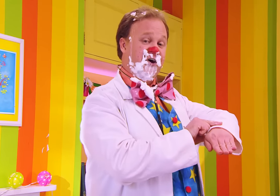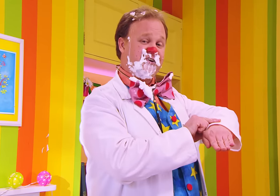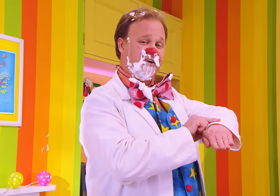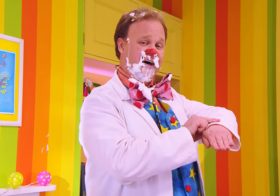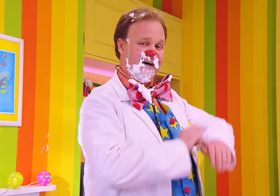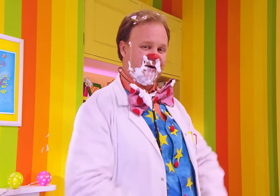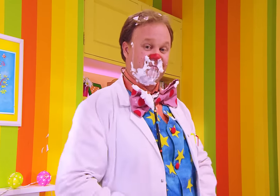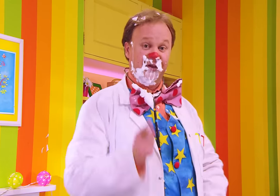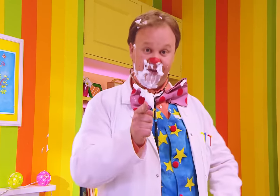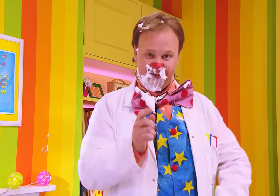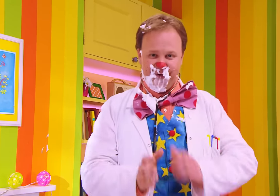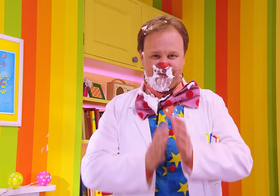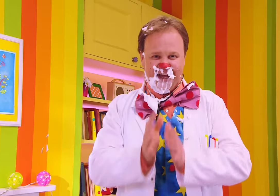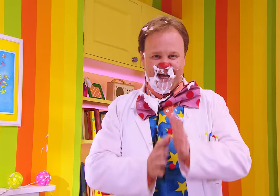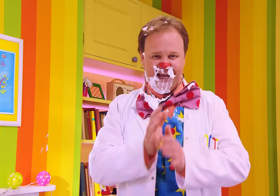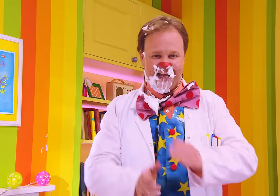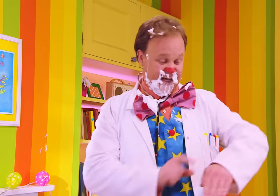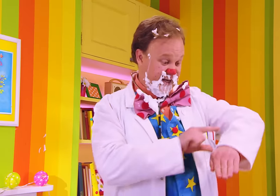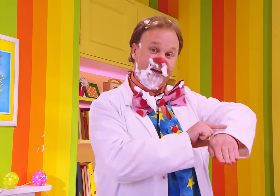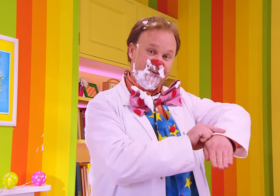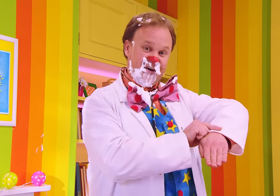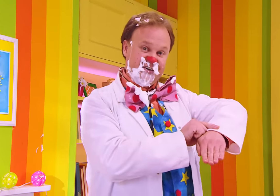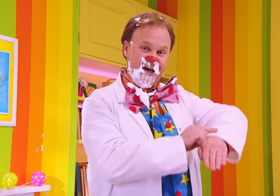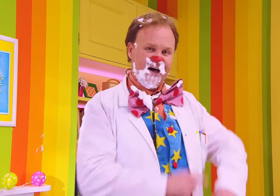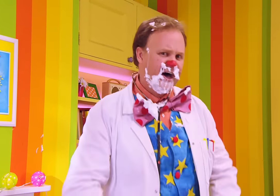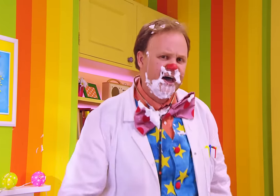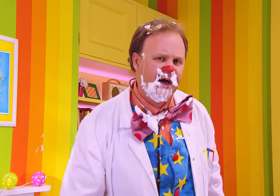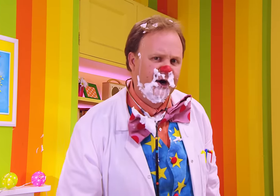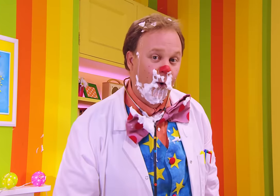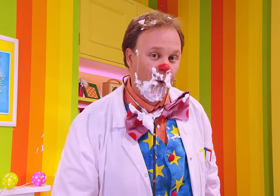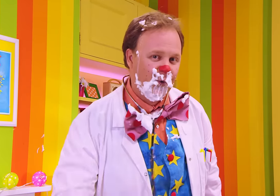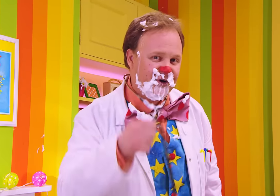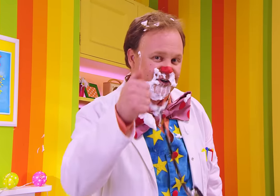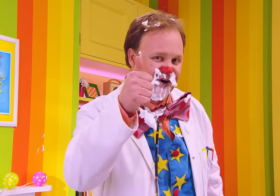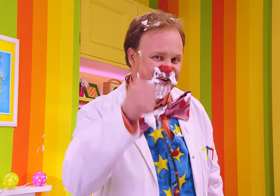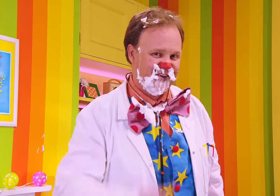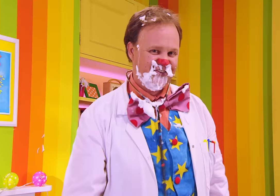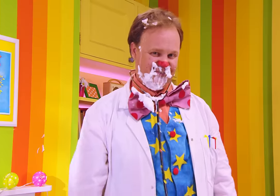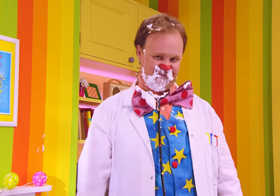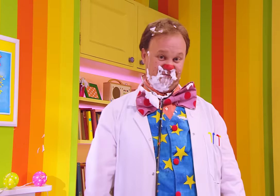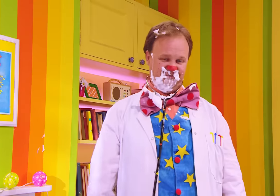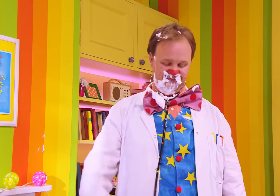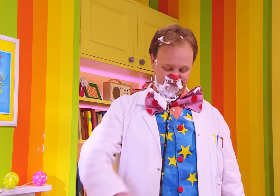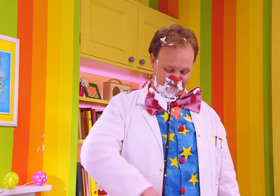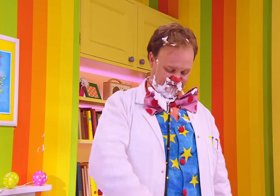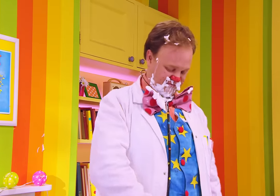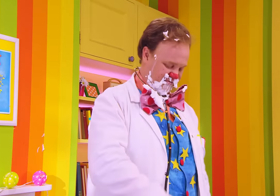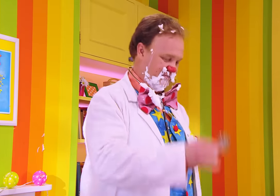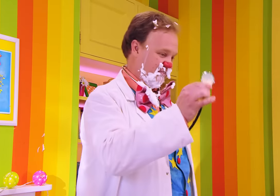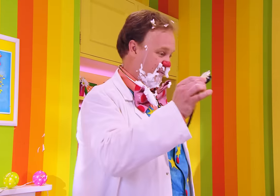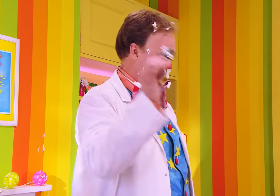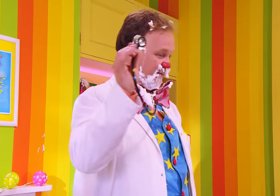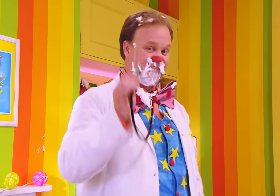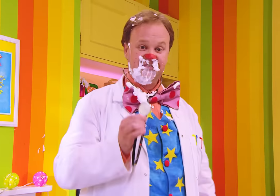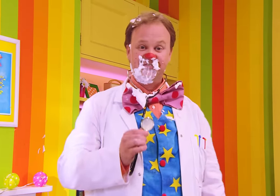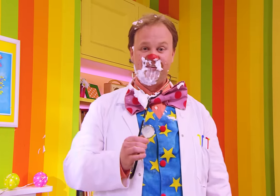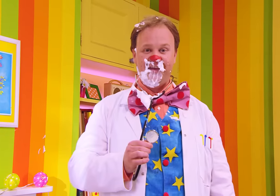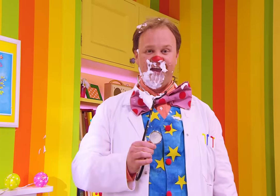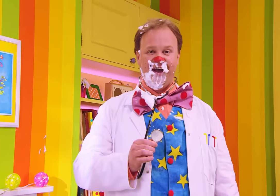doctor you sign doctor oh good doctors thank you dr tumble you're our friend